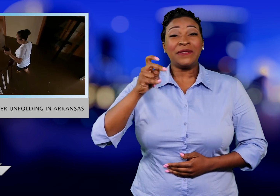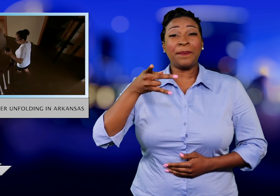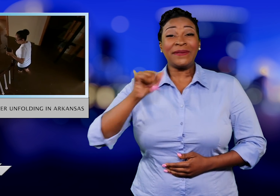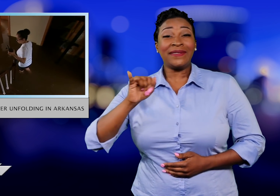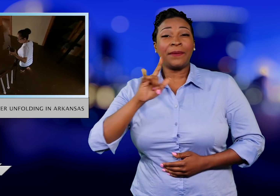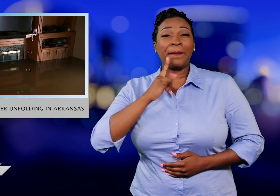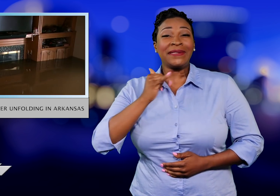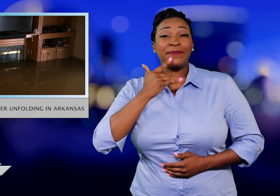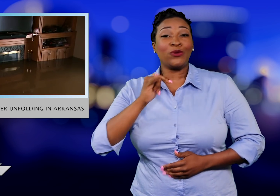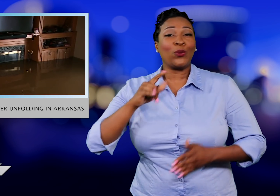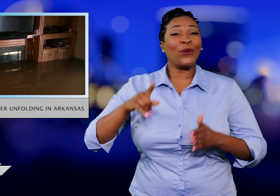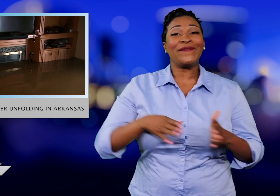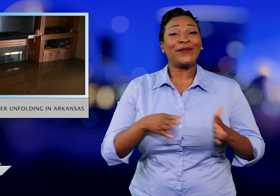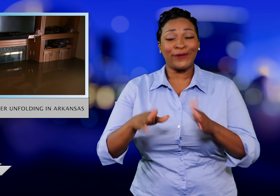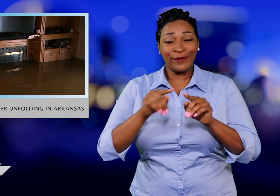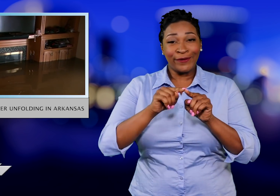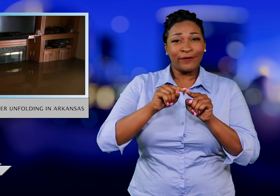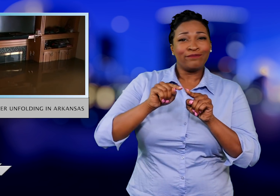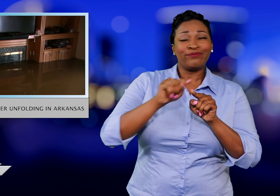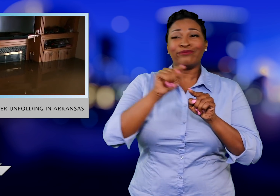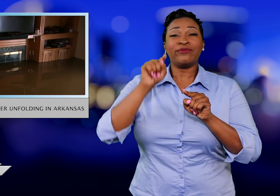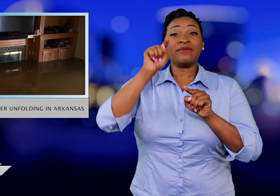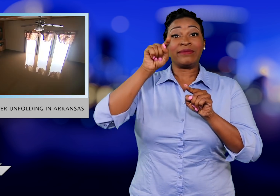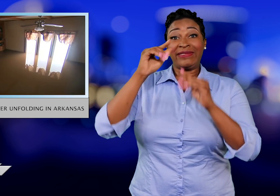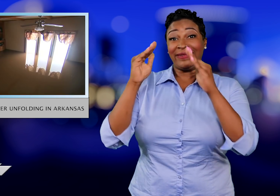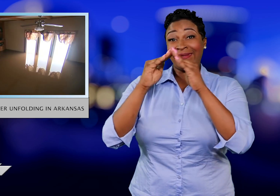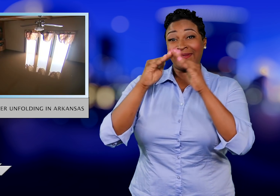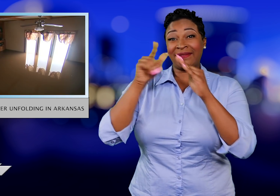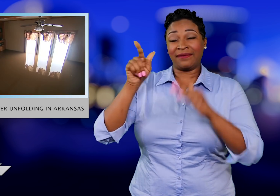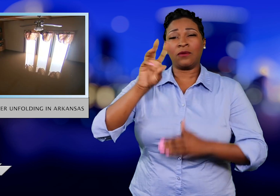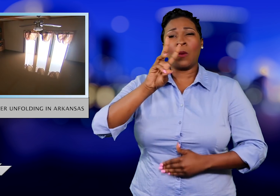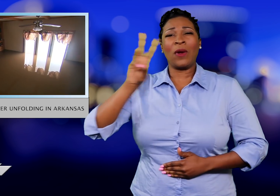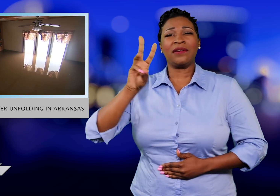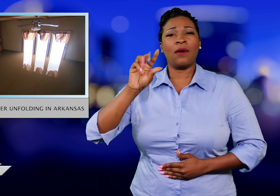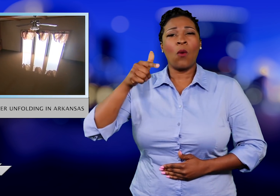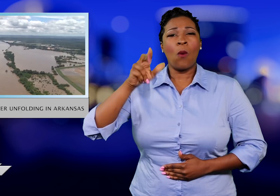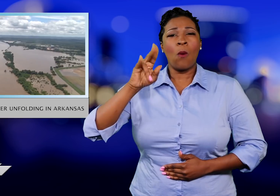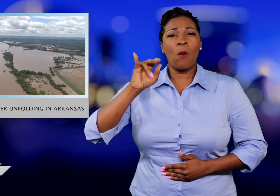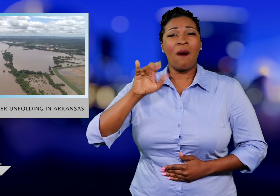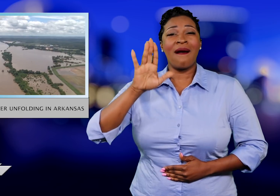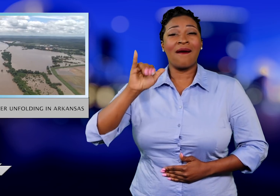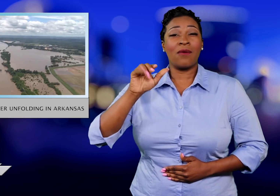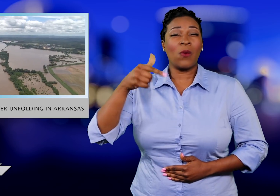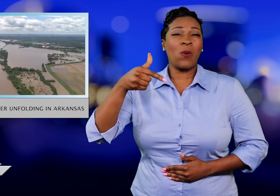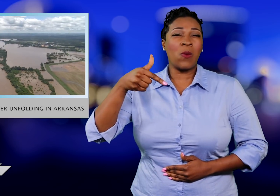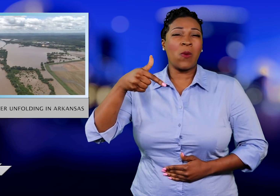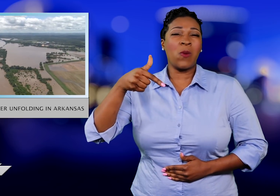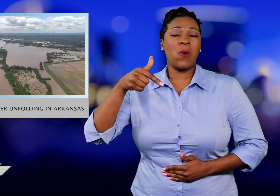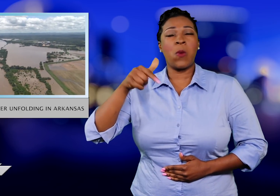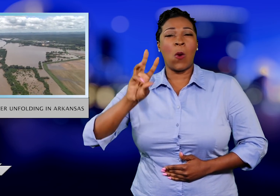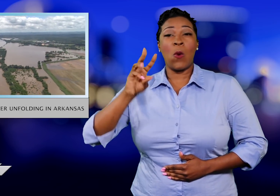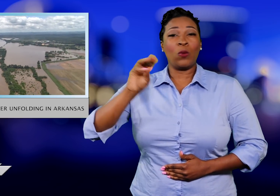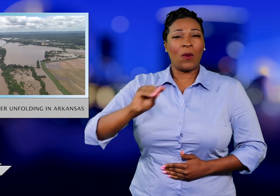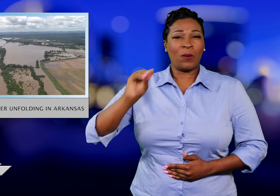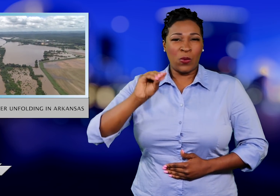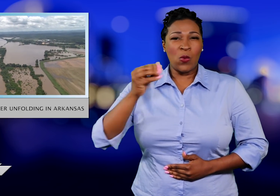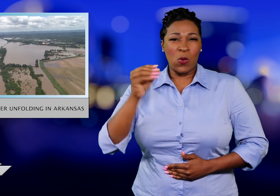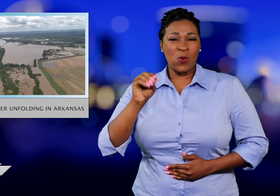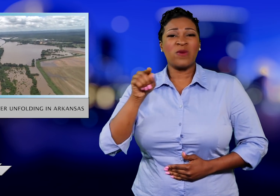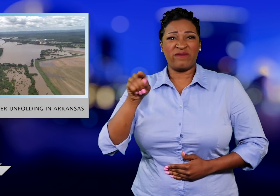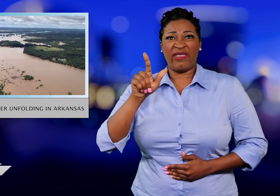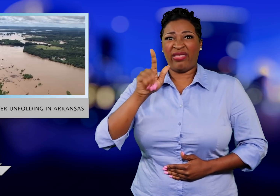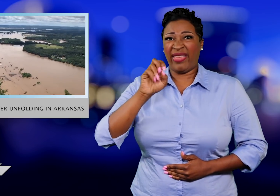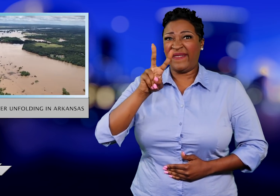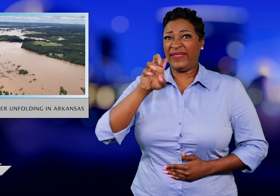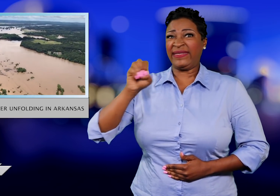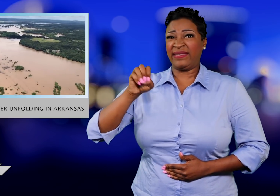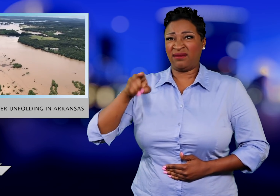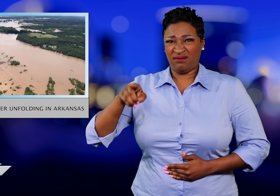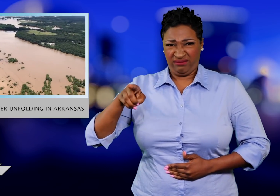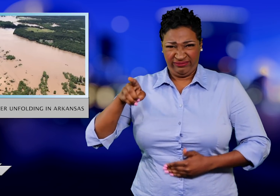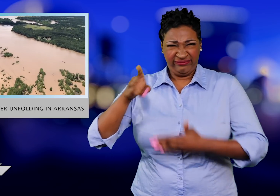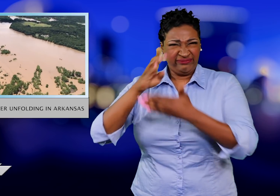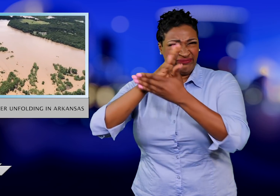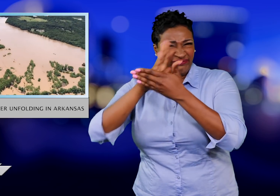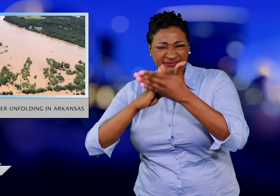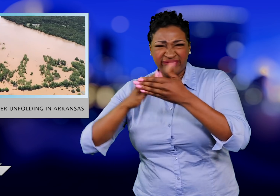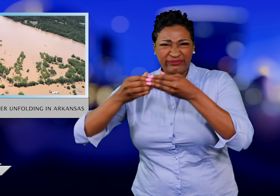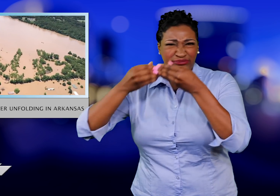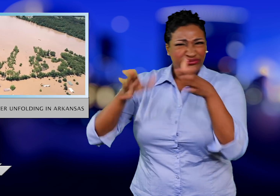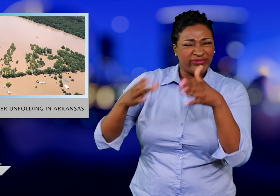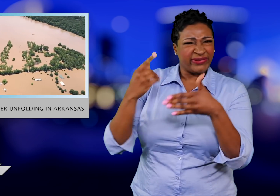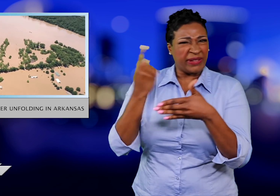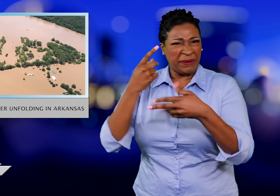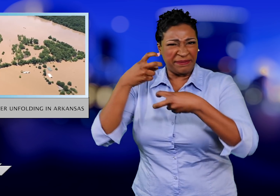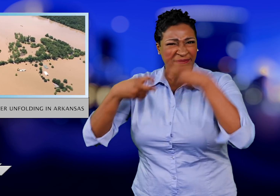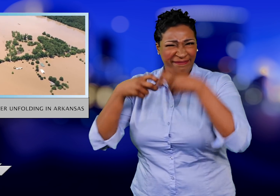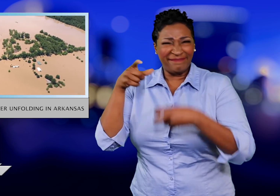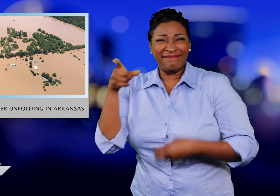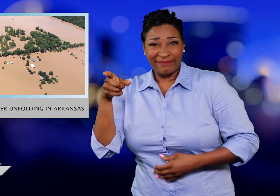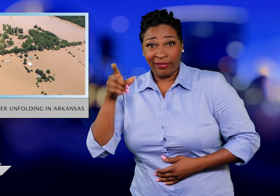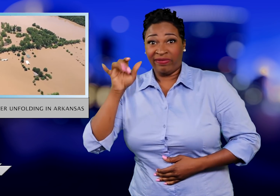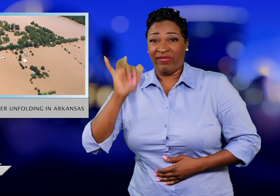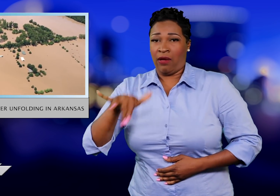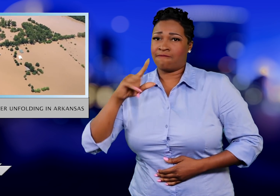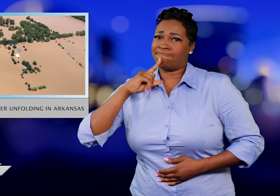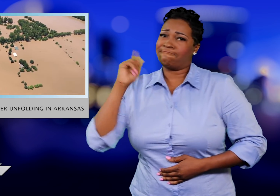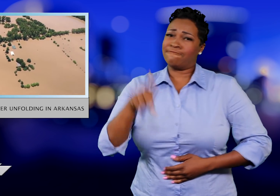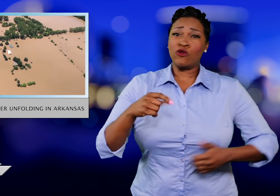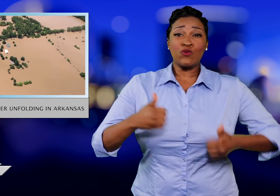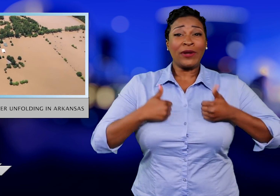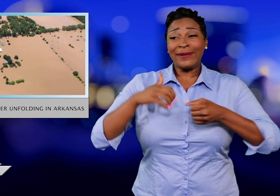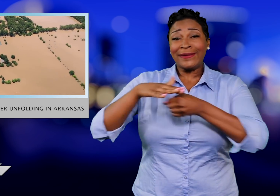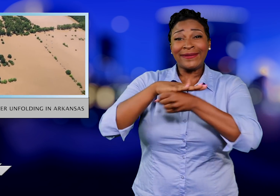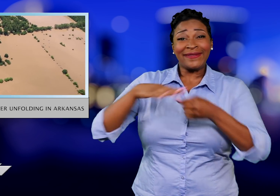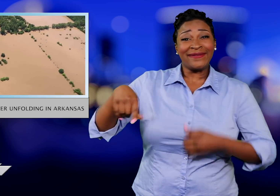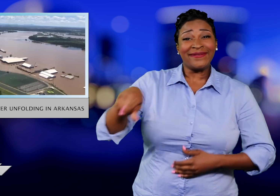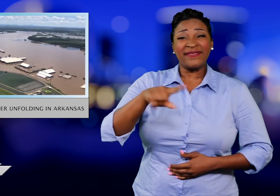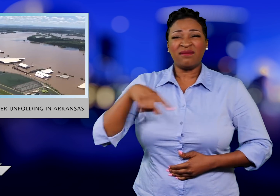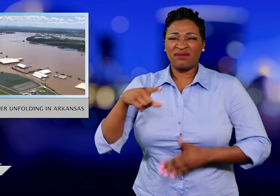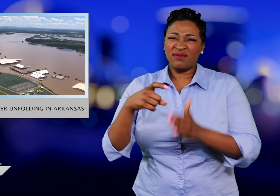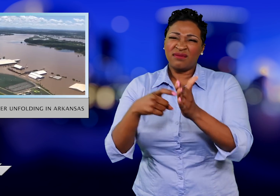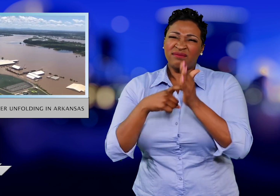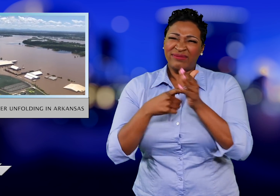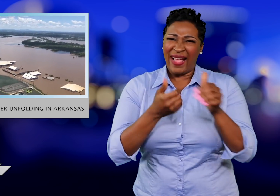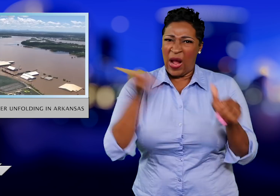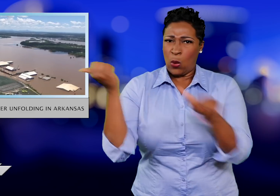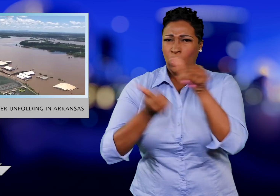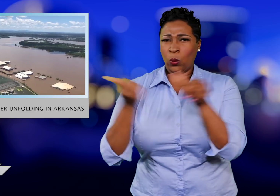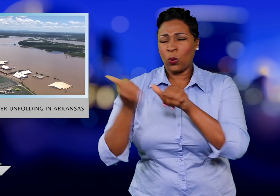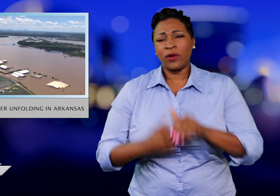Also a levee failure on the Mississippi River has caused mandatory evacuations for residents